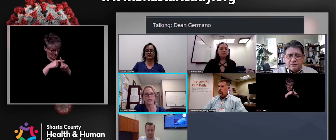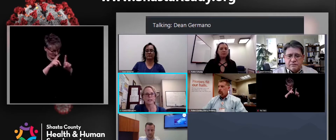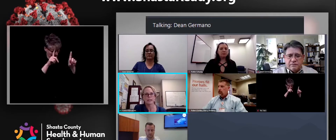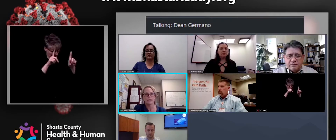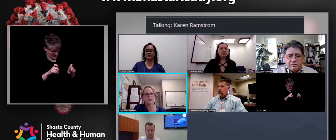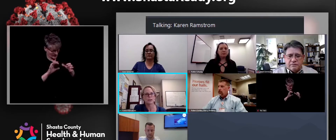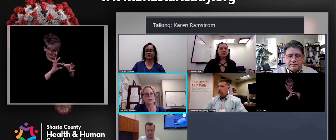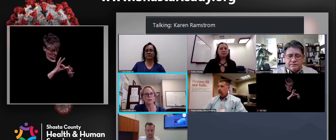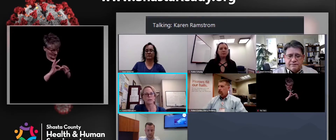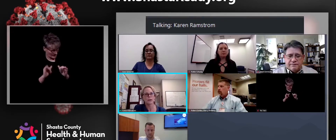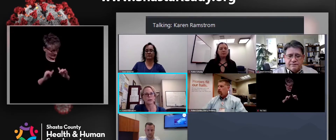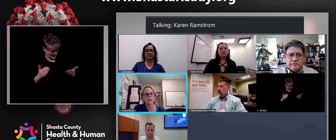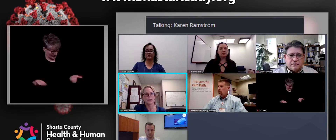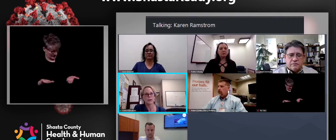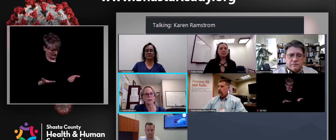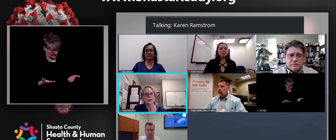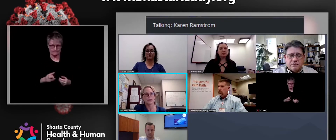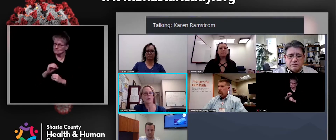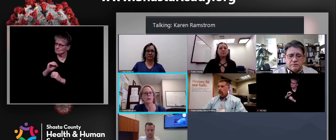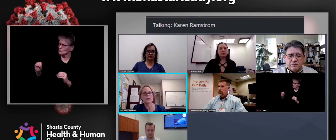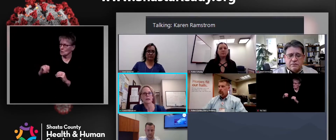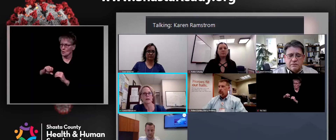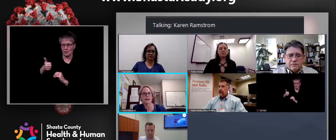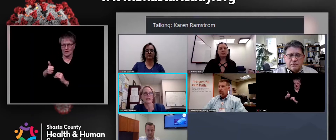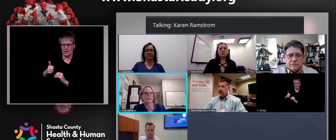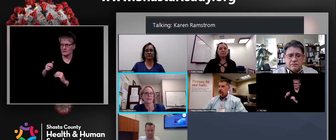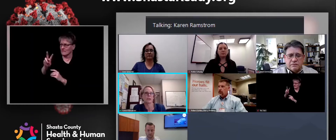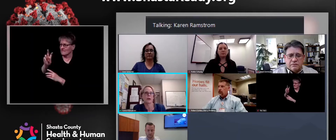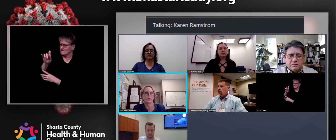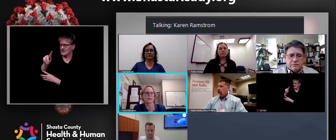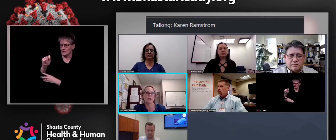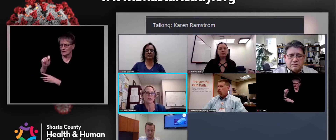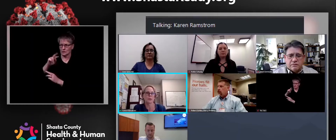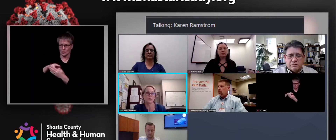We haven't had any additional variant results come in. I can't tell you how many results